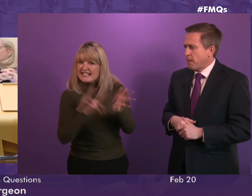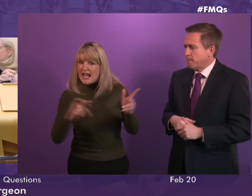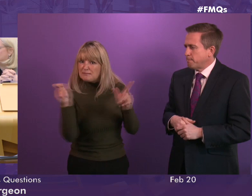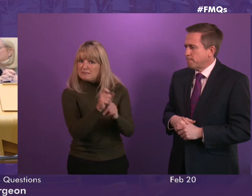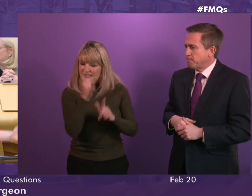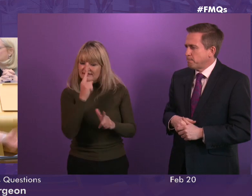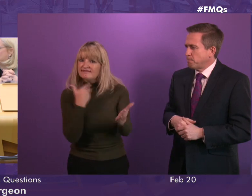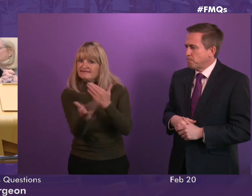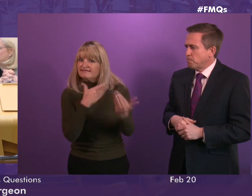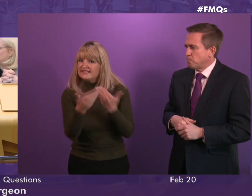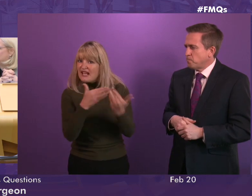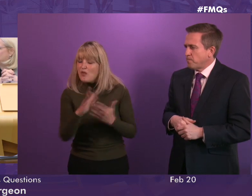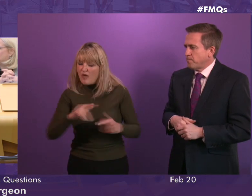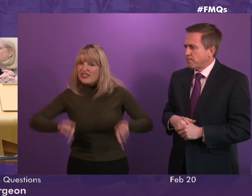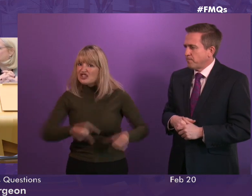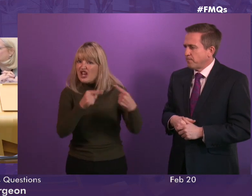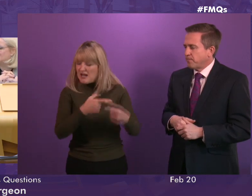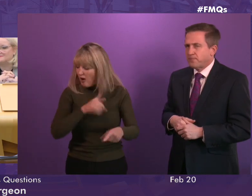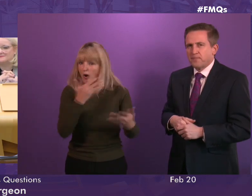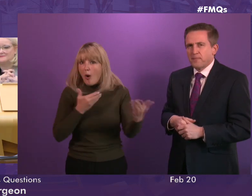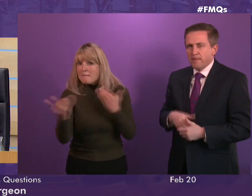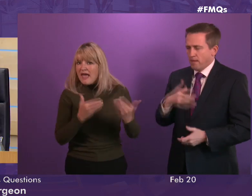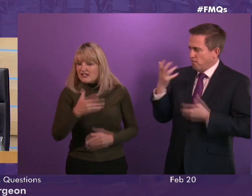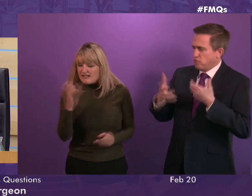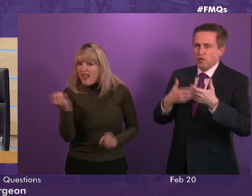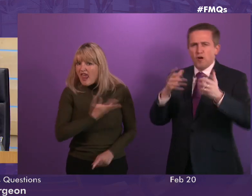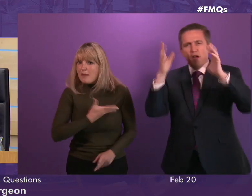challenges better than any other party in the UK.